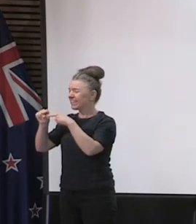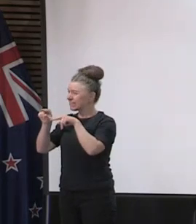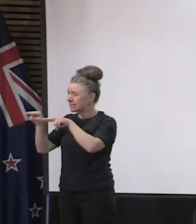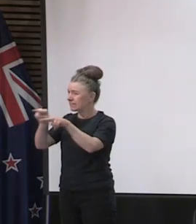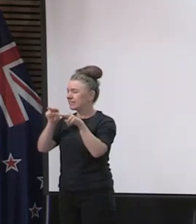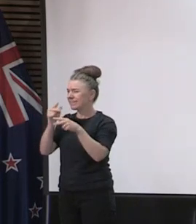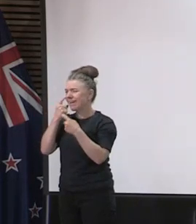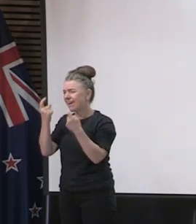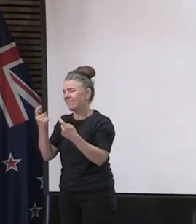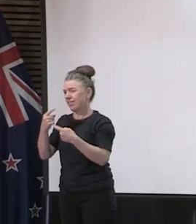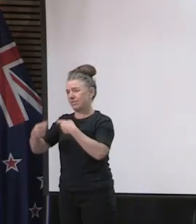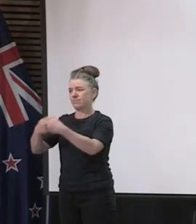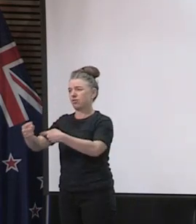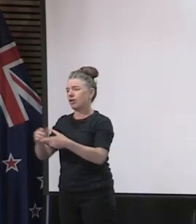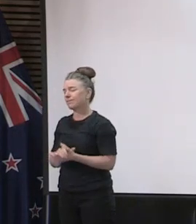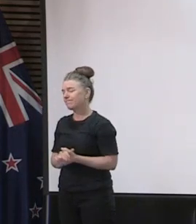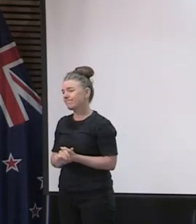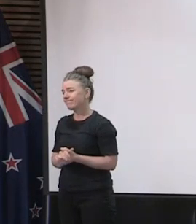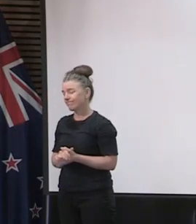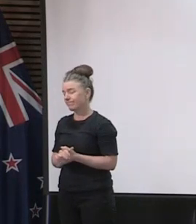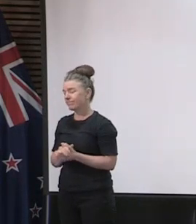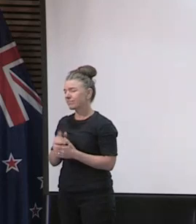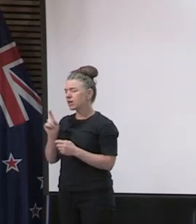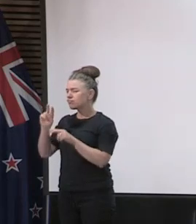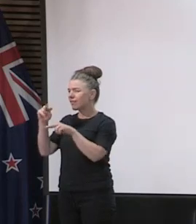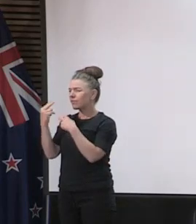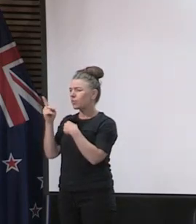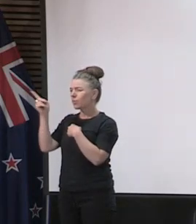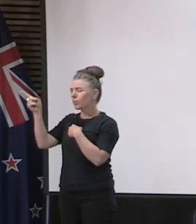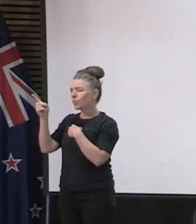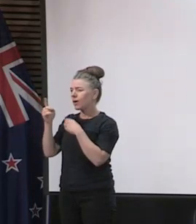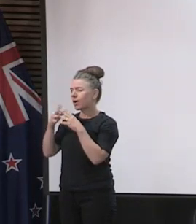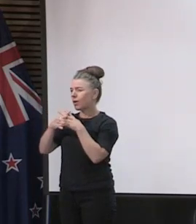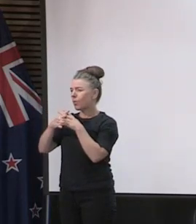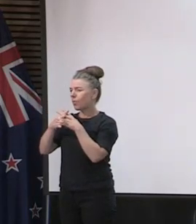afford to give away progress we've made. We need to remain